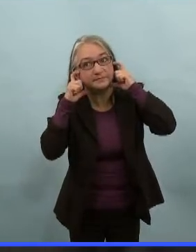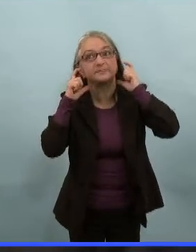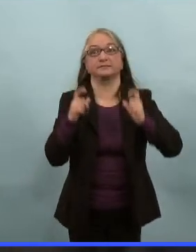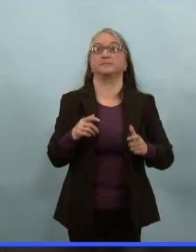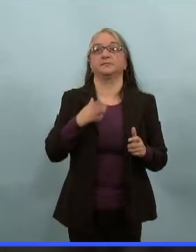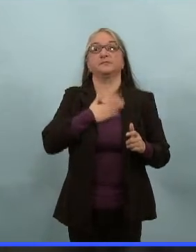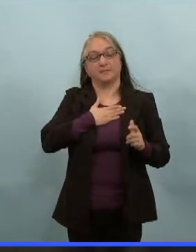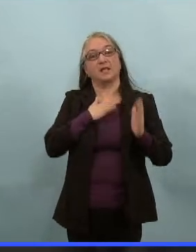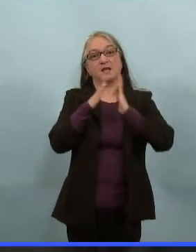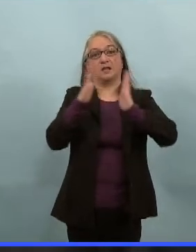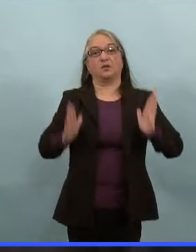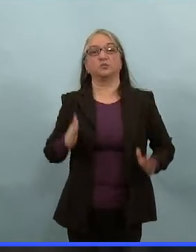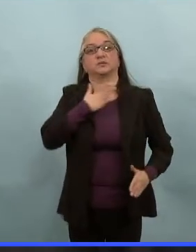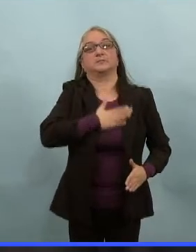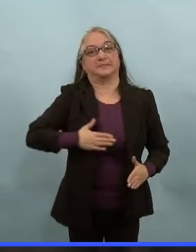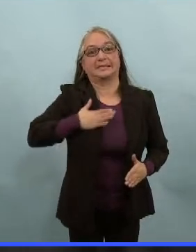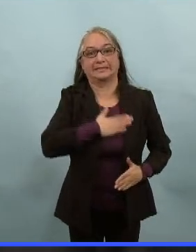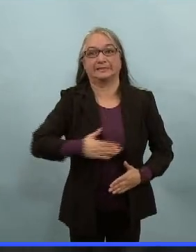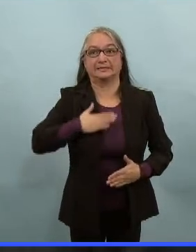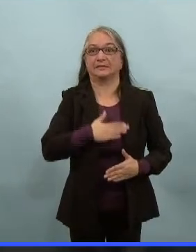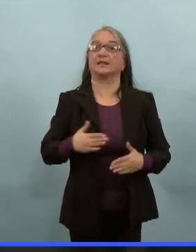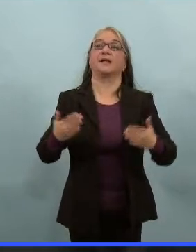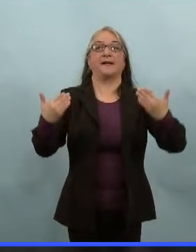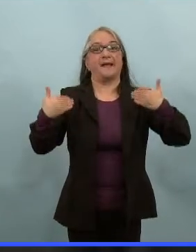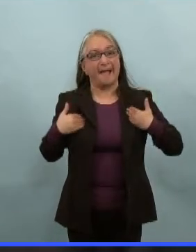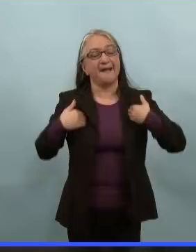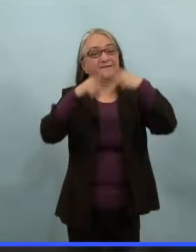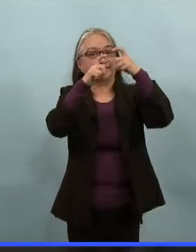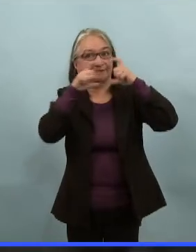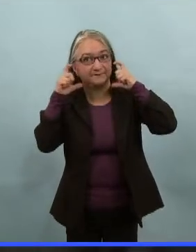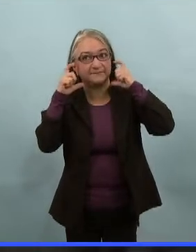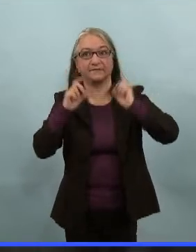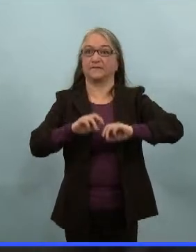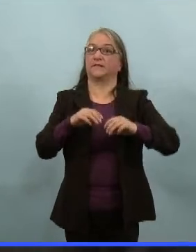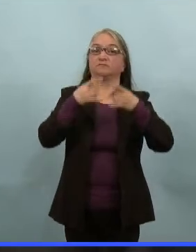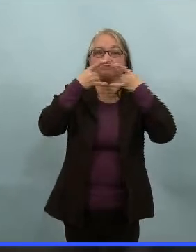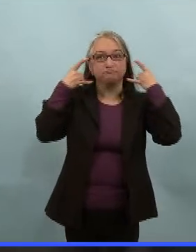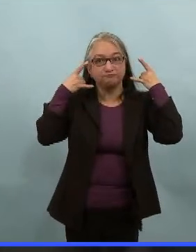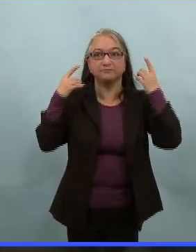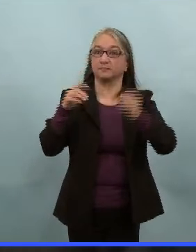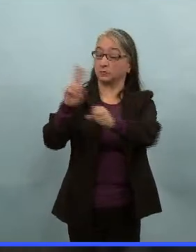deploying a greater amount of testing so let's utilize that testing and make sure you know where